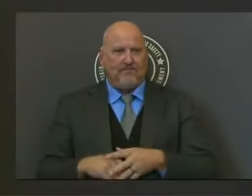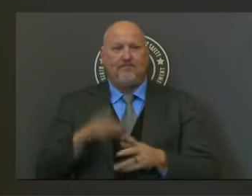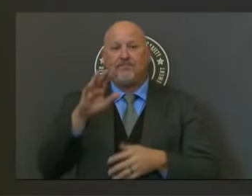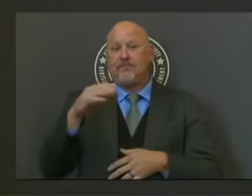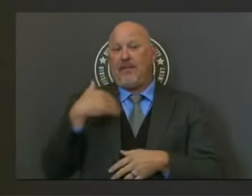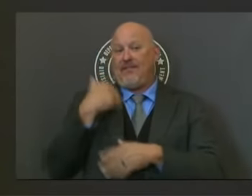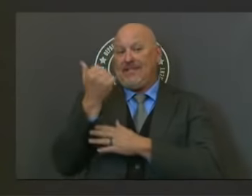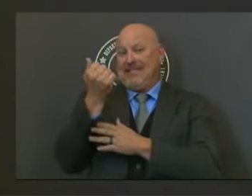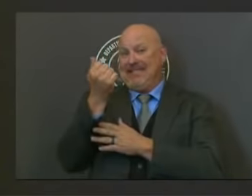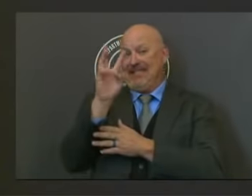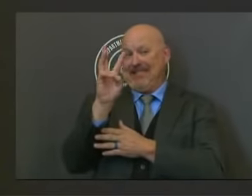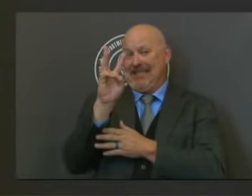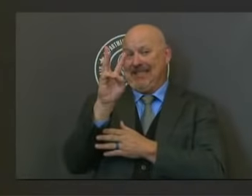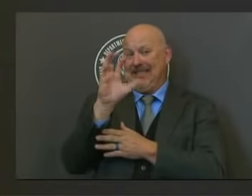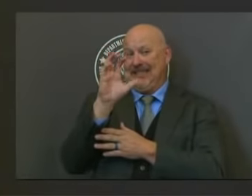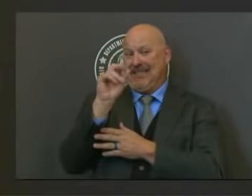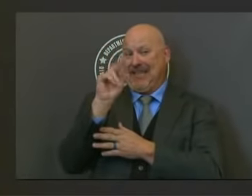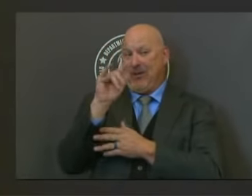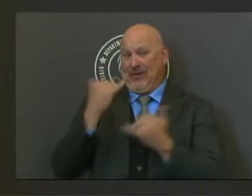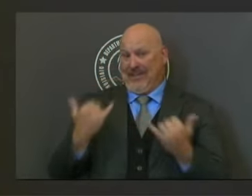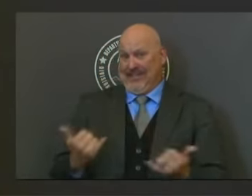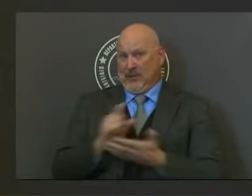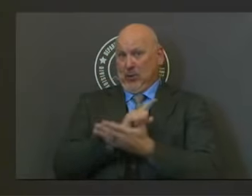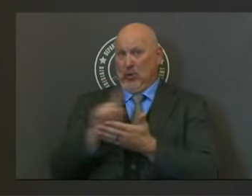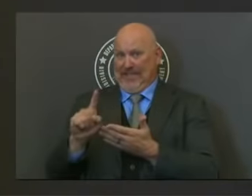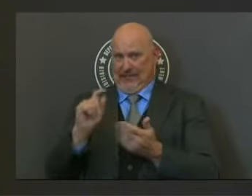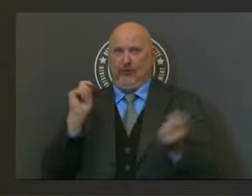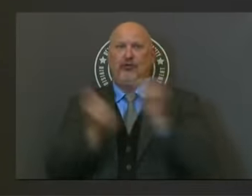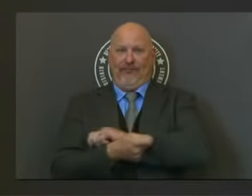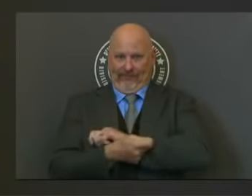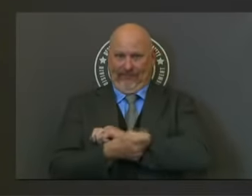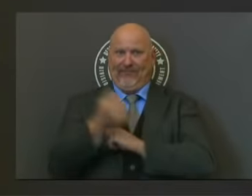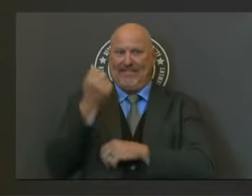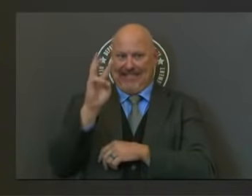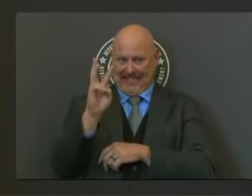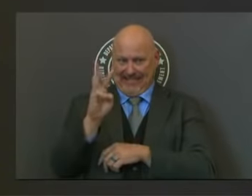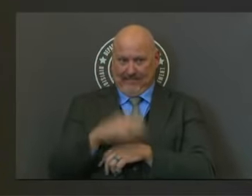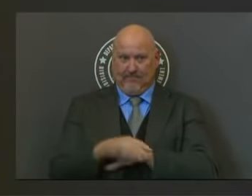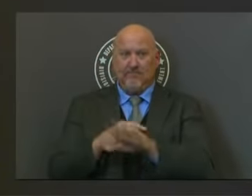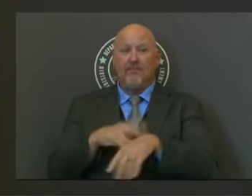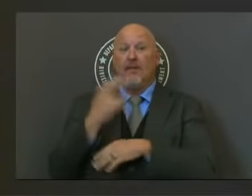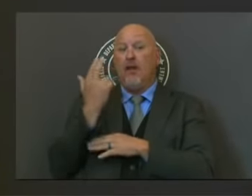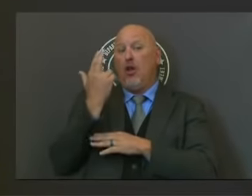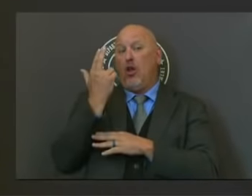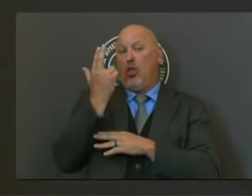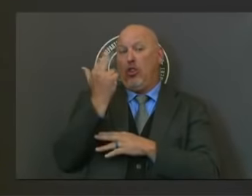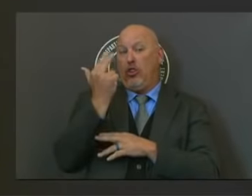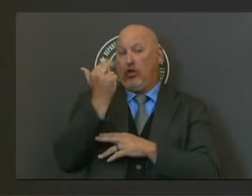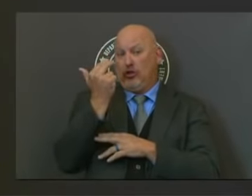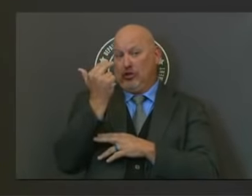this week